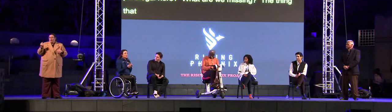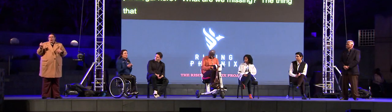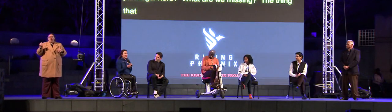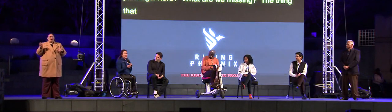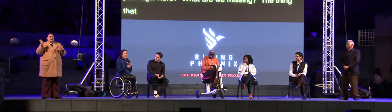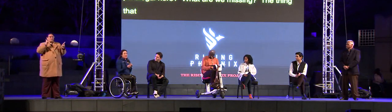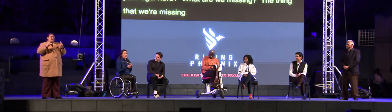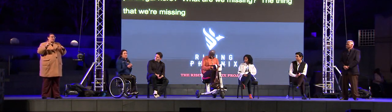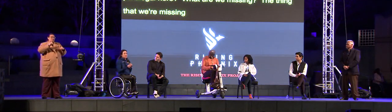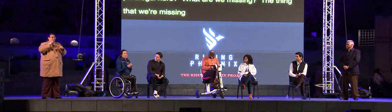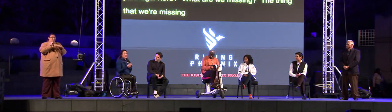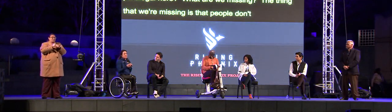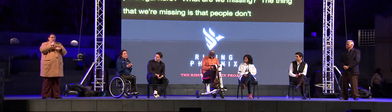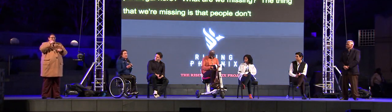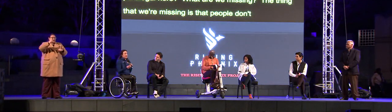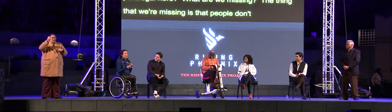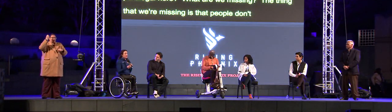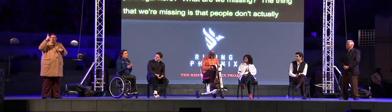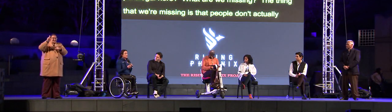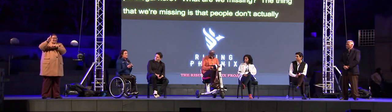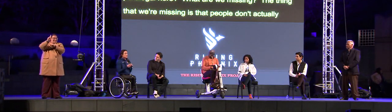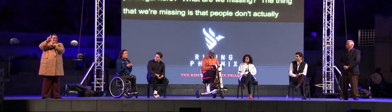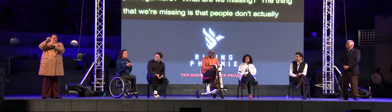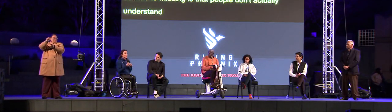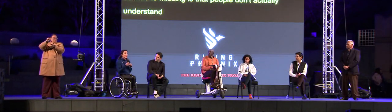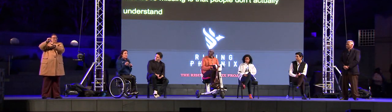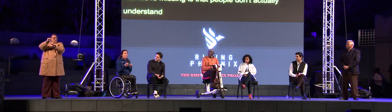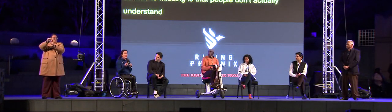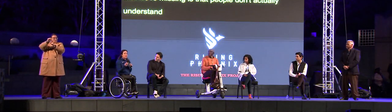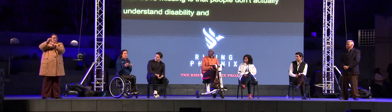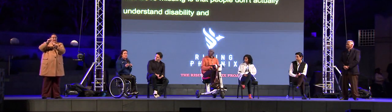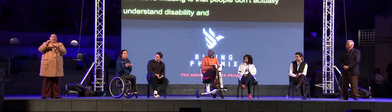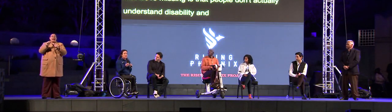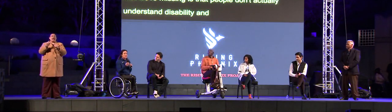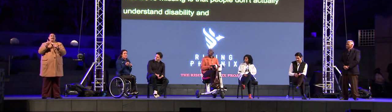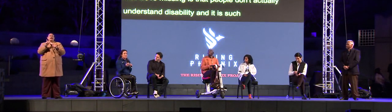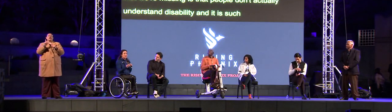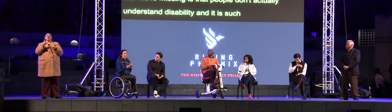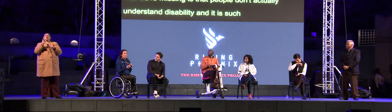don't really understand disability, and it's such a taboo when you say the word disability.